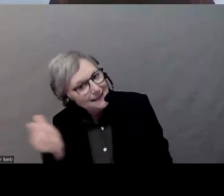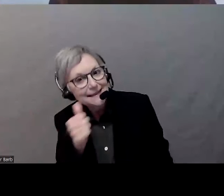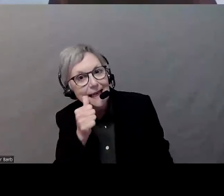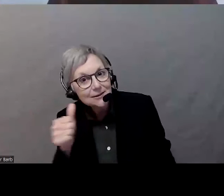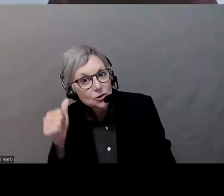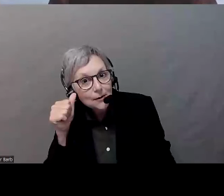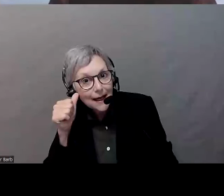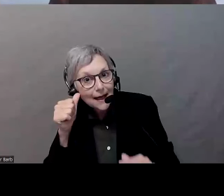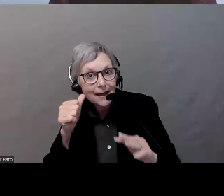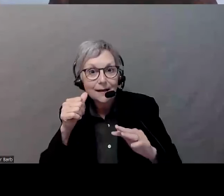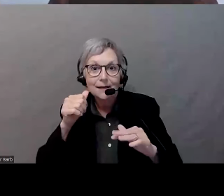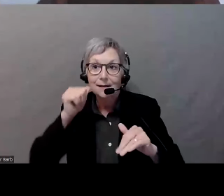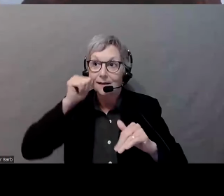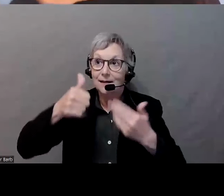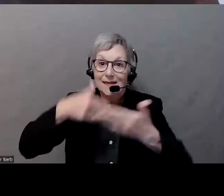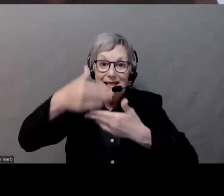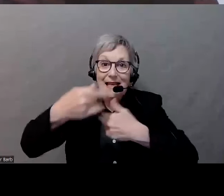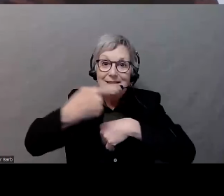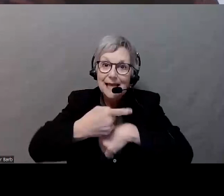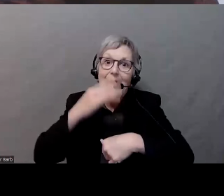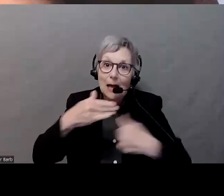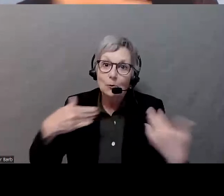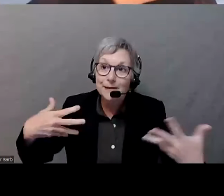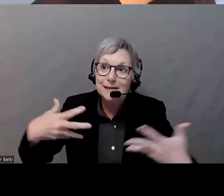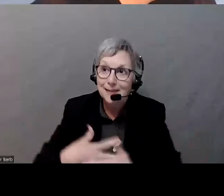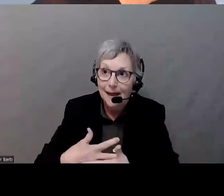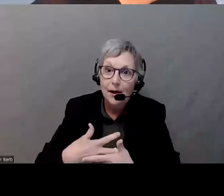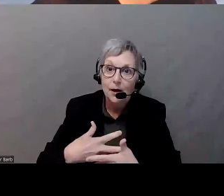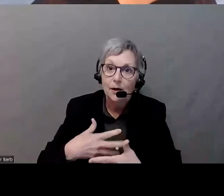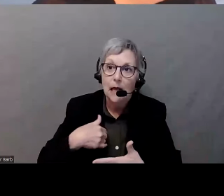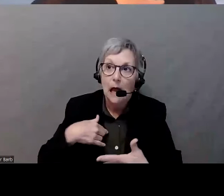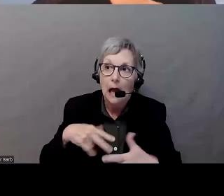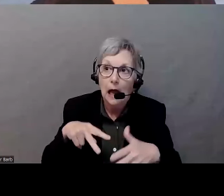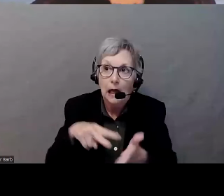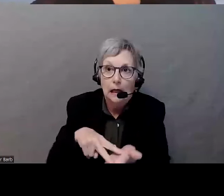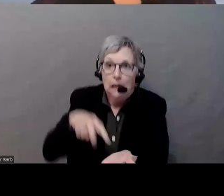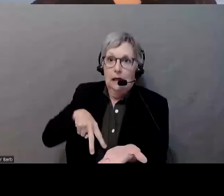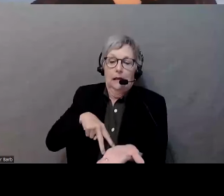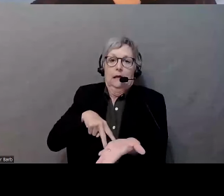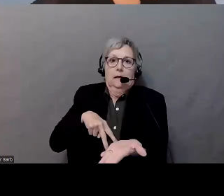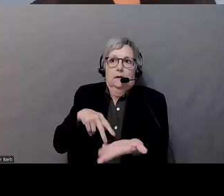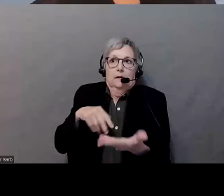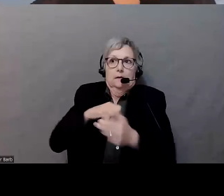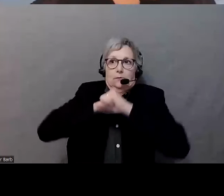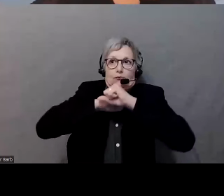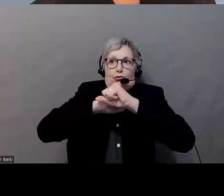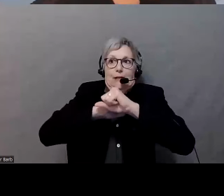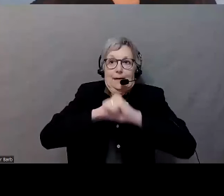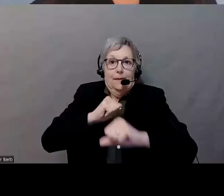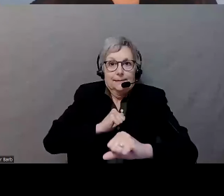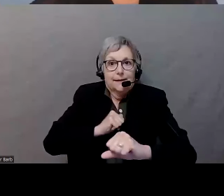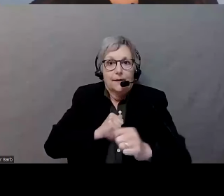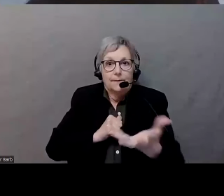I AM SCARED AND I JUMP OUT OF SAFETY FOR MYSELF.